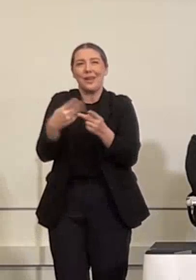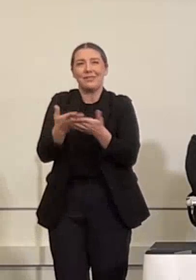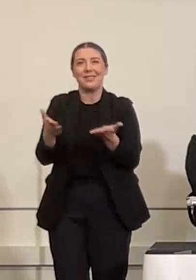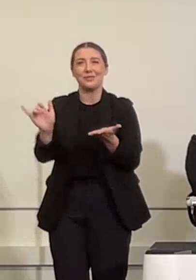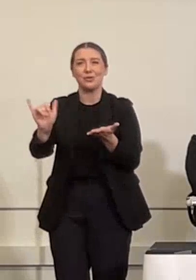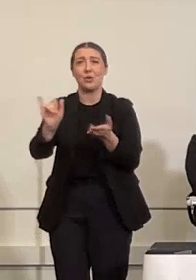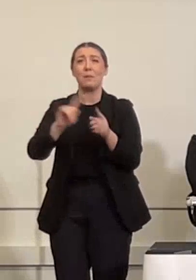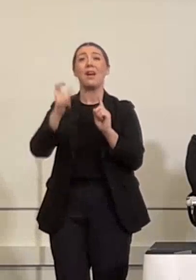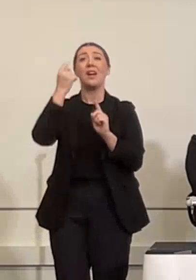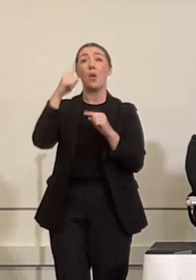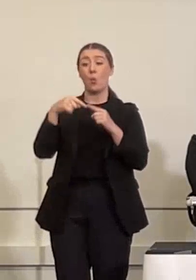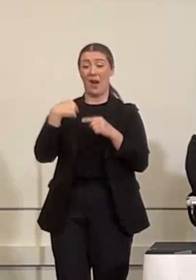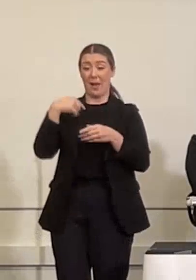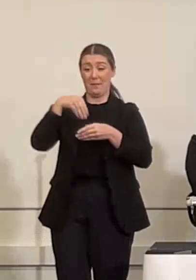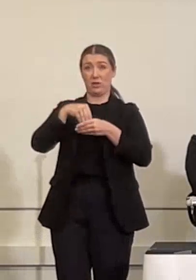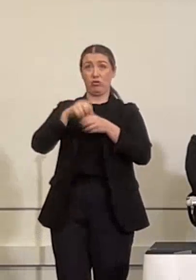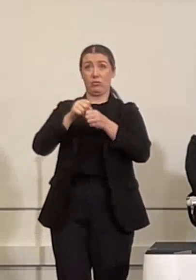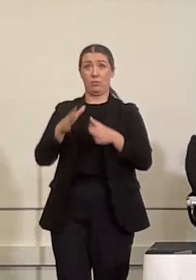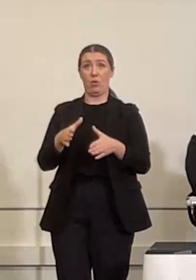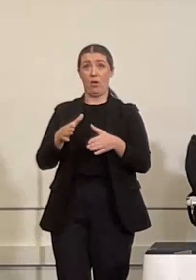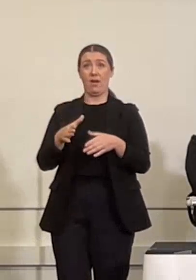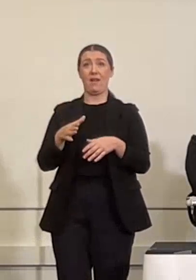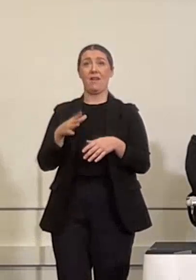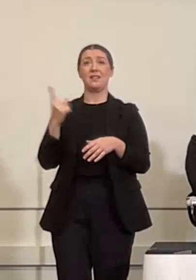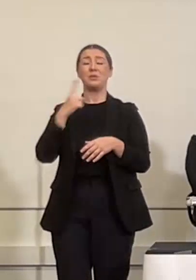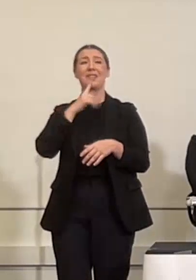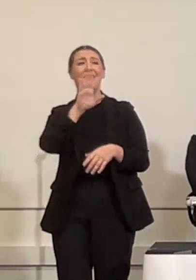employee come to me and say like, hey Clint, I can't do my